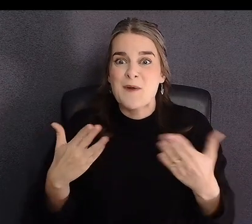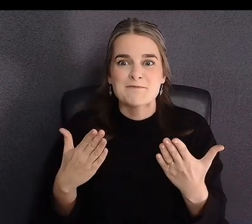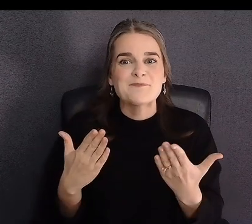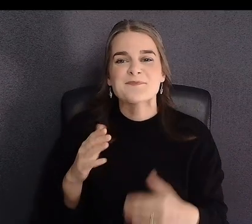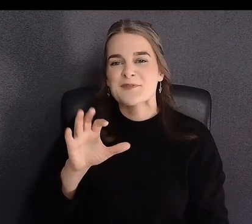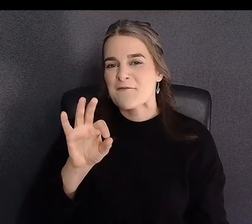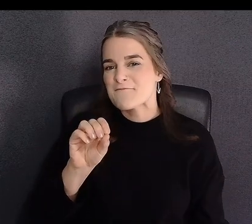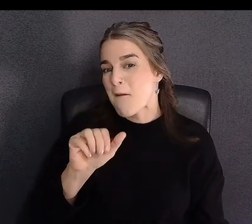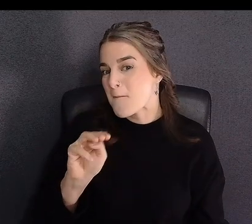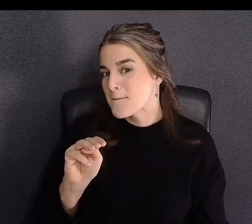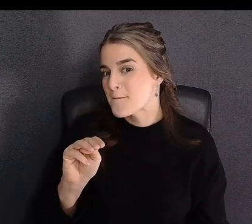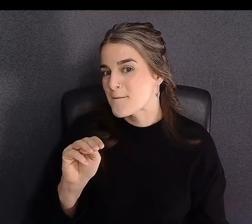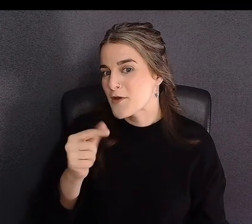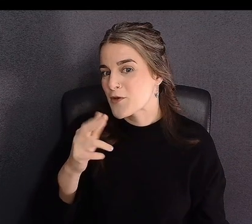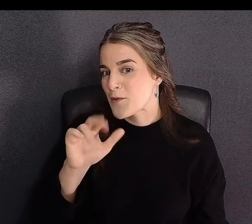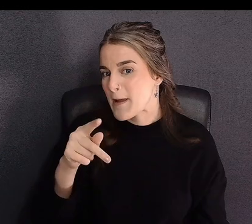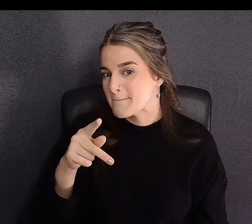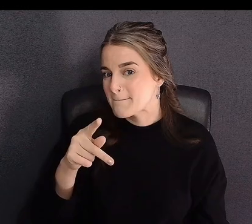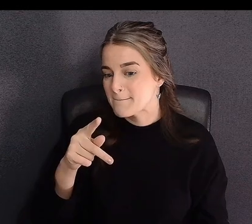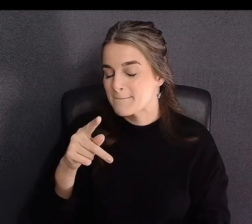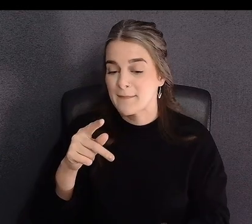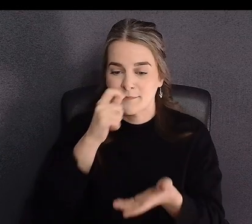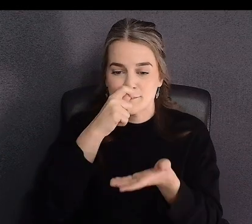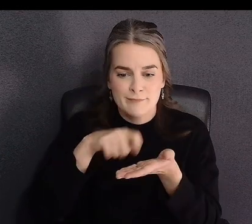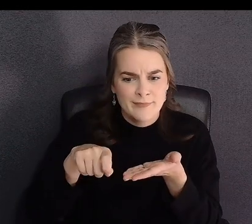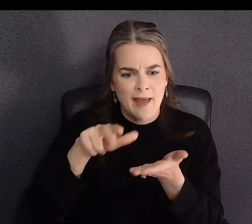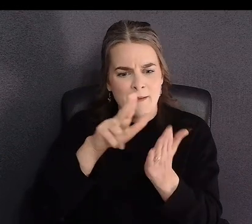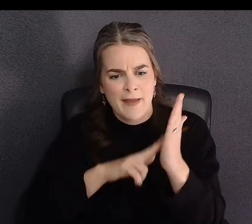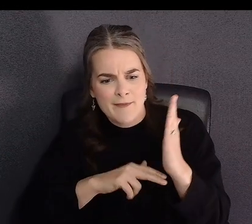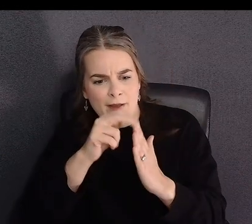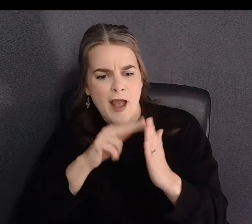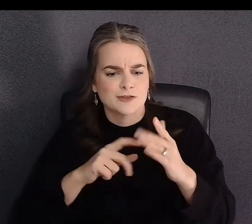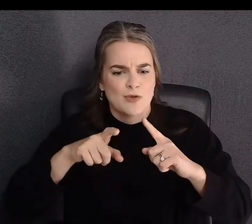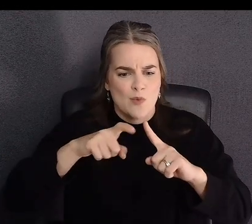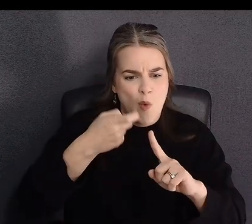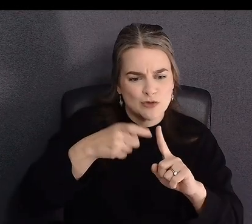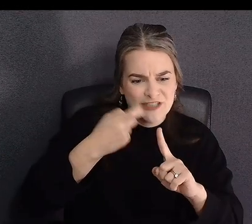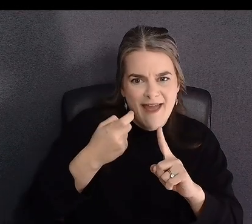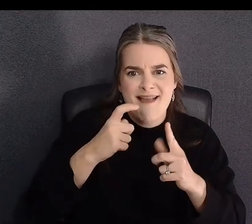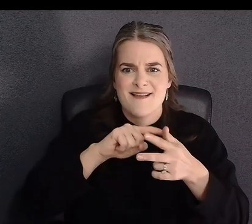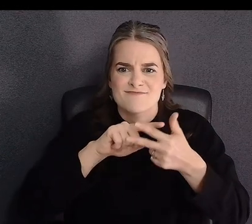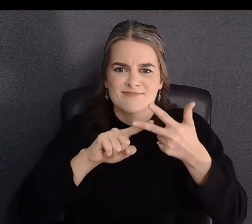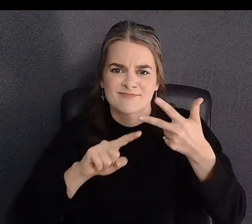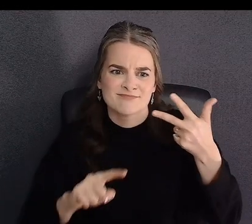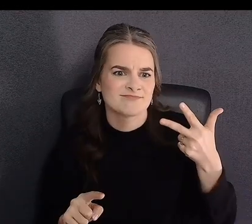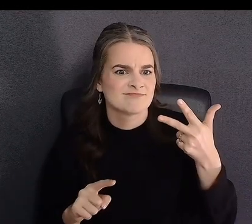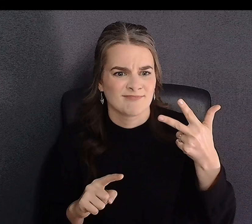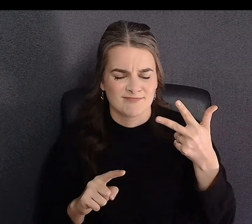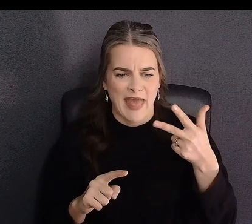which is a great addition to any paintbrush, pencil, marker, crochet hooks. They have different sizes.